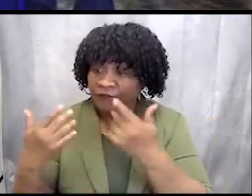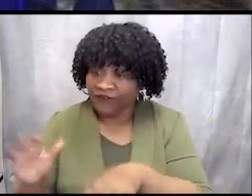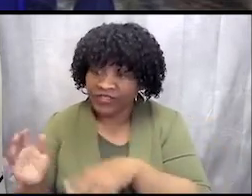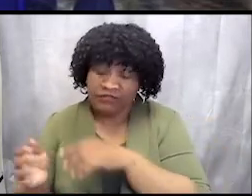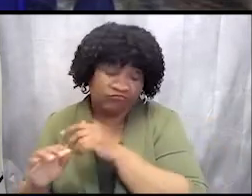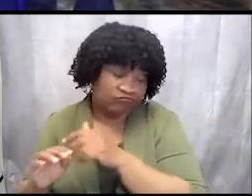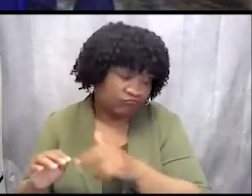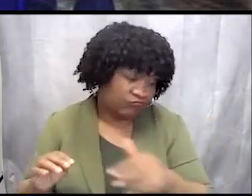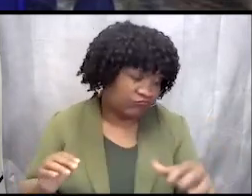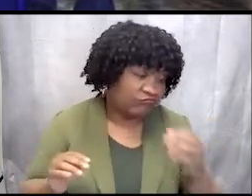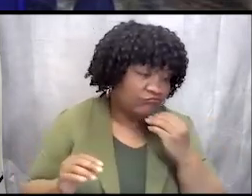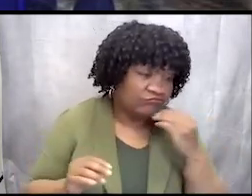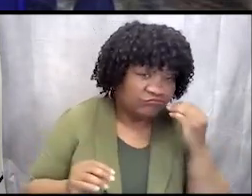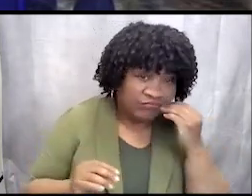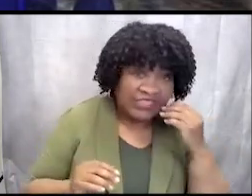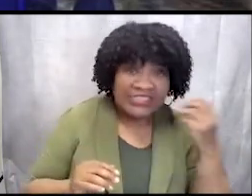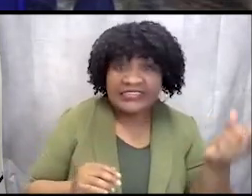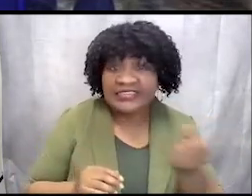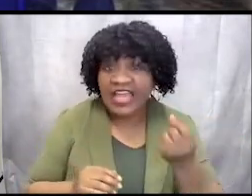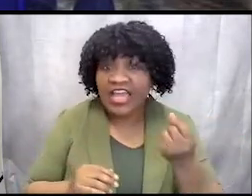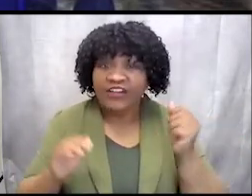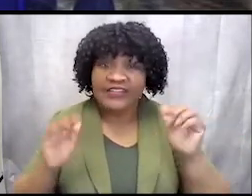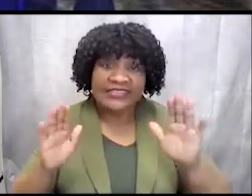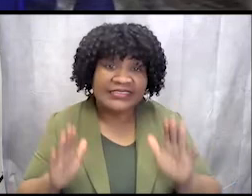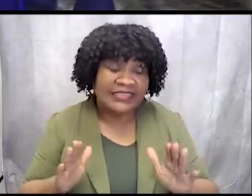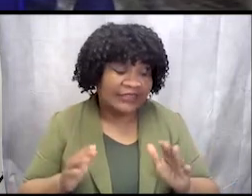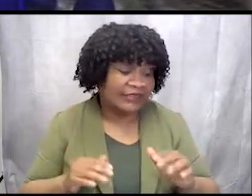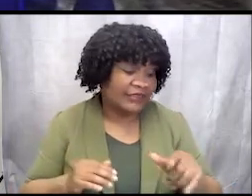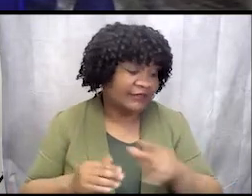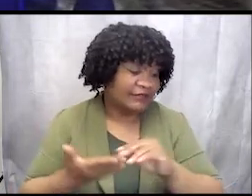when Saturday and Sunday happens, they live in their neighborhood.